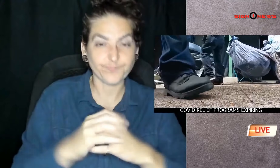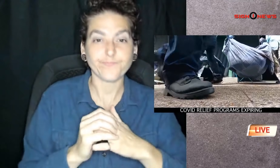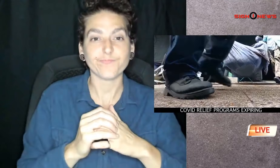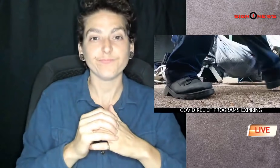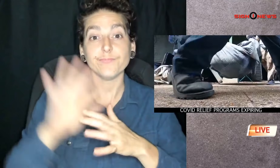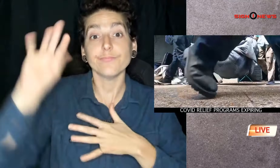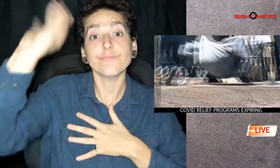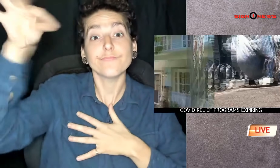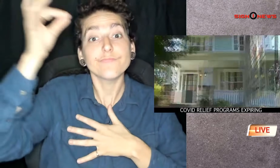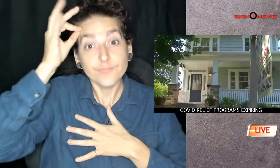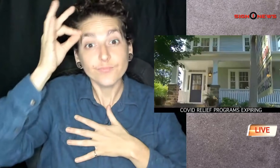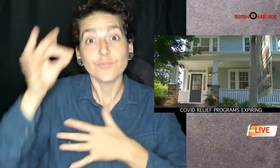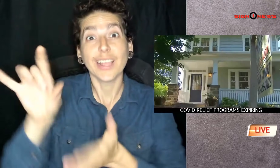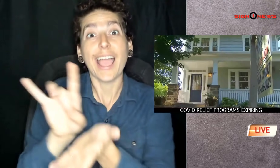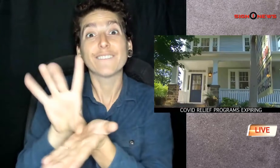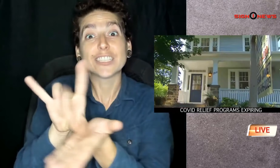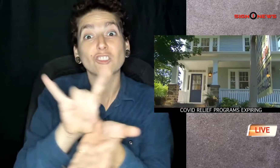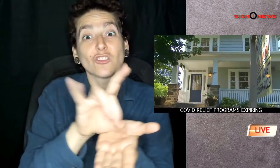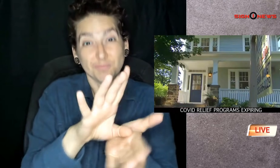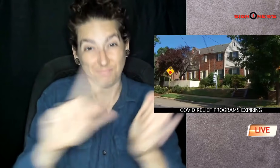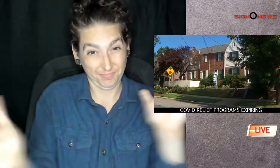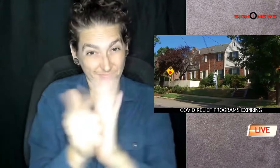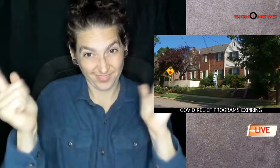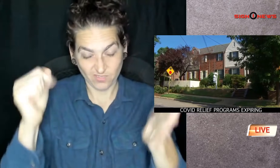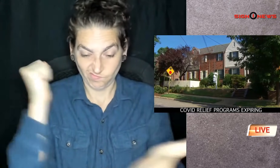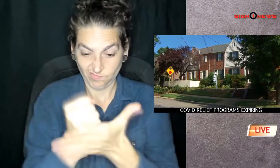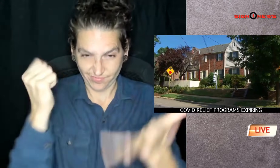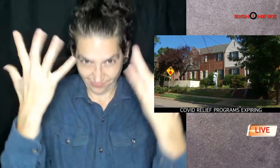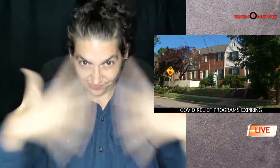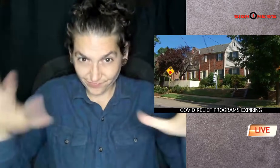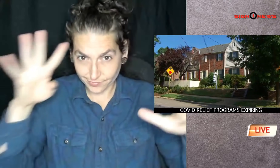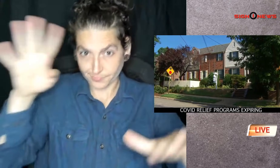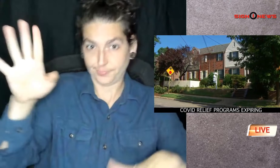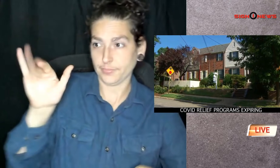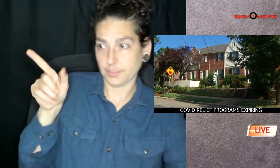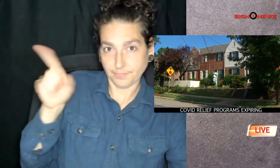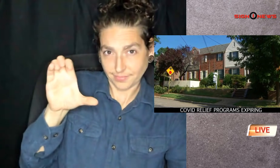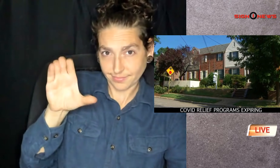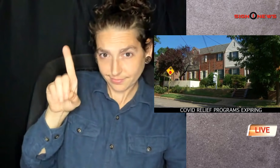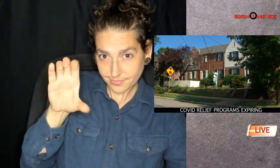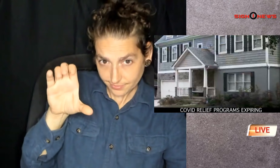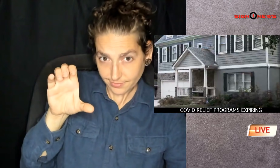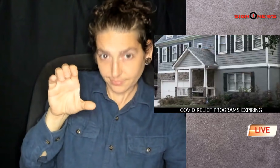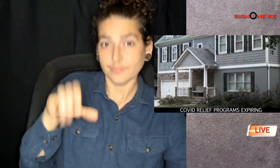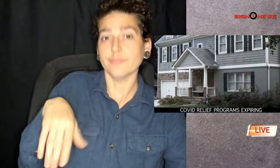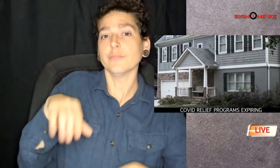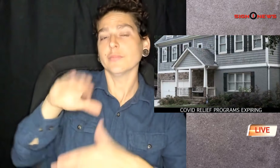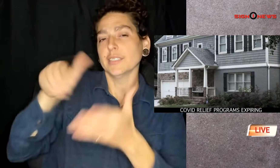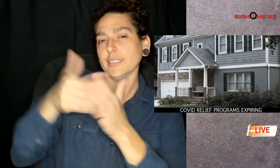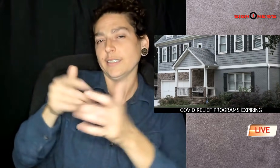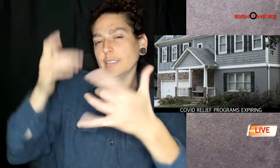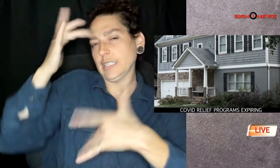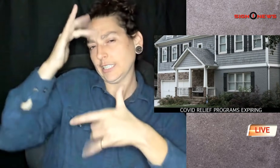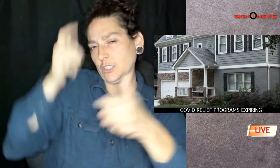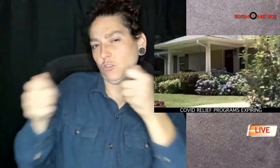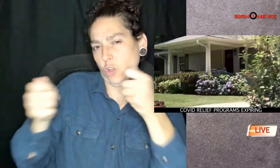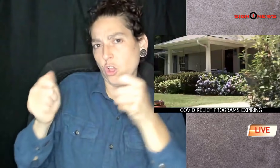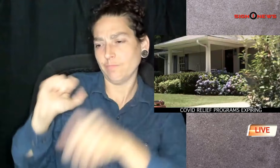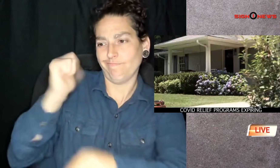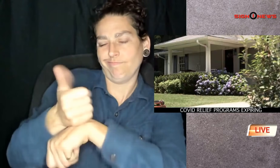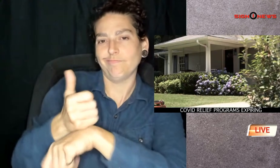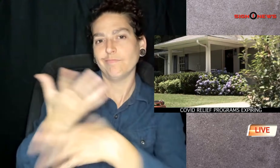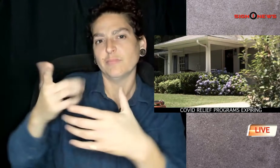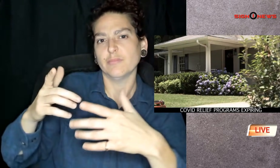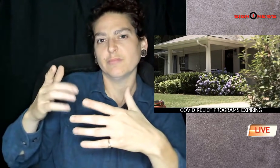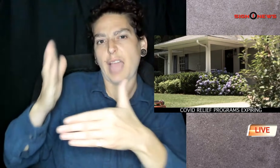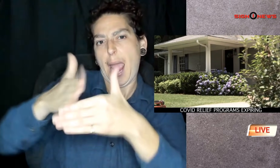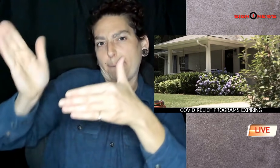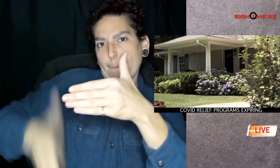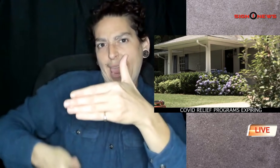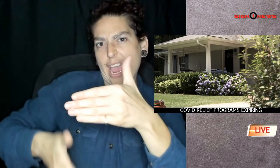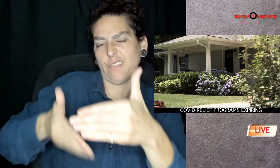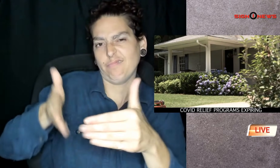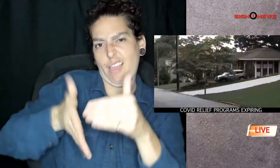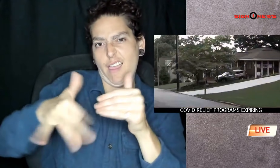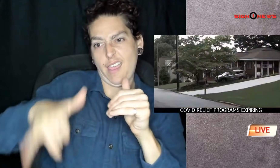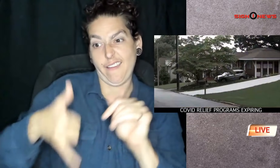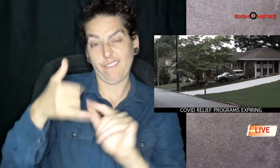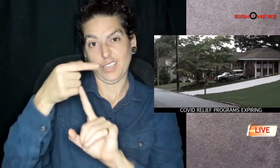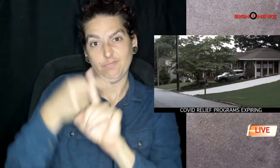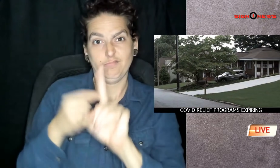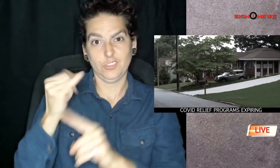to expire the federal eviction ban issued by the centers for disease control and prevention